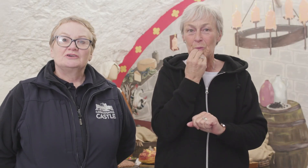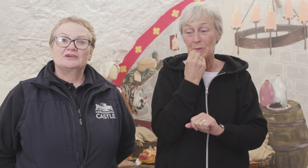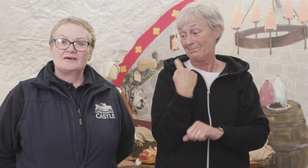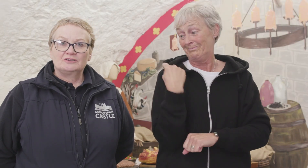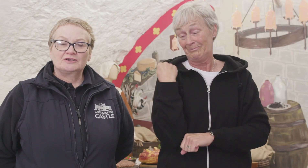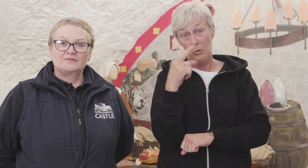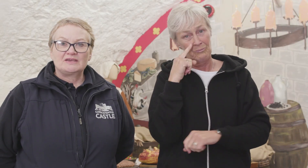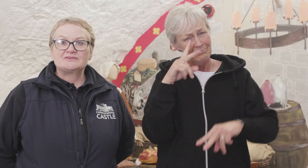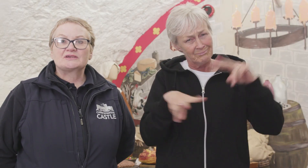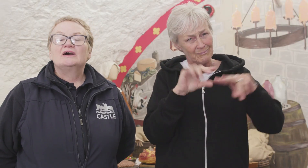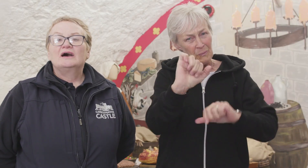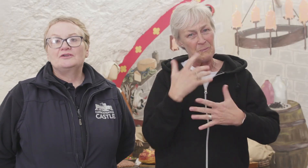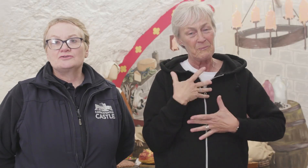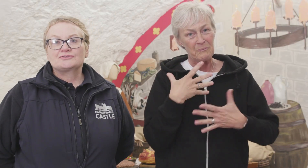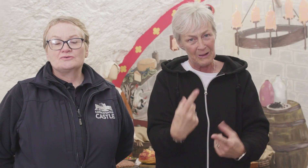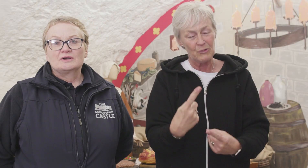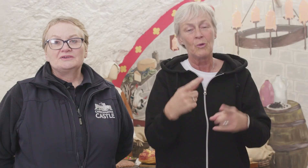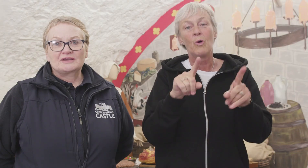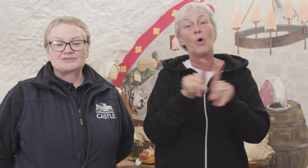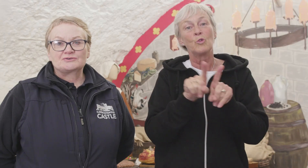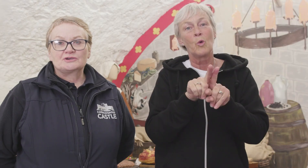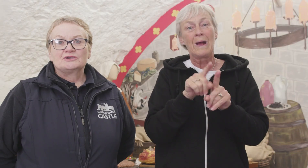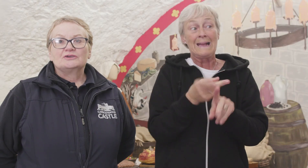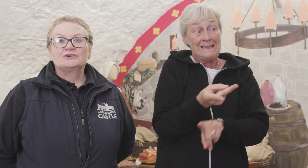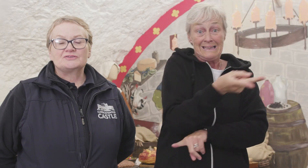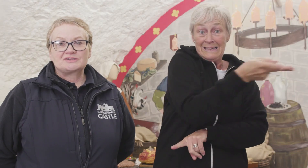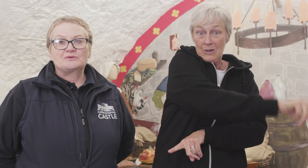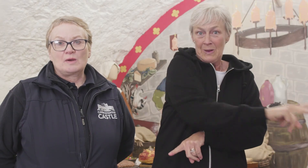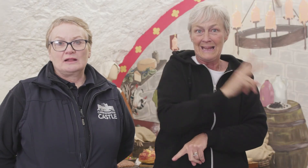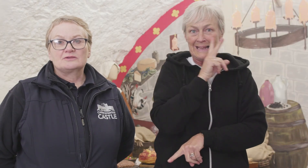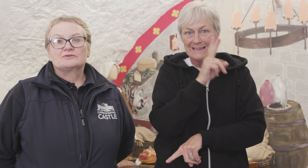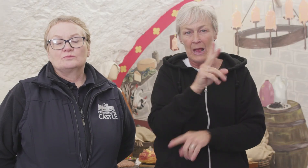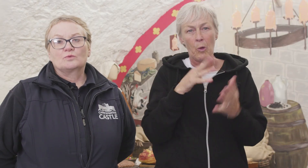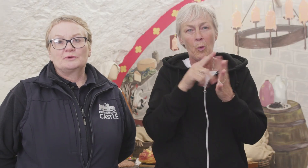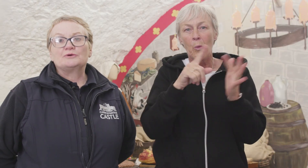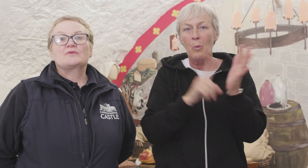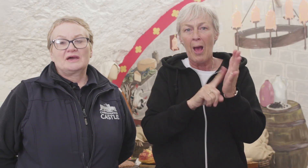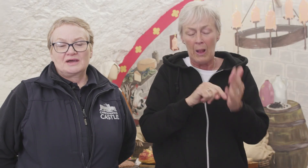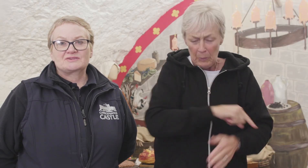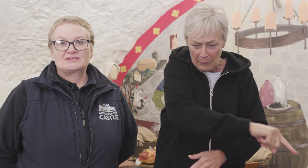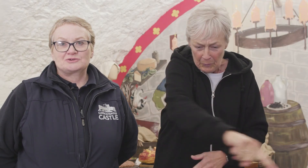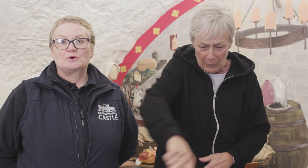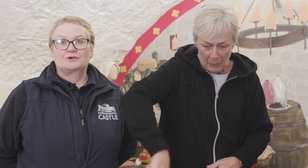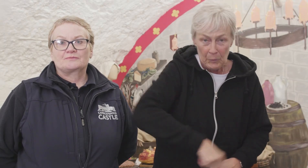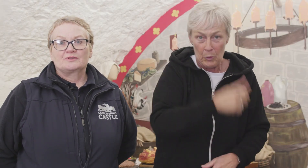You can have a look at these and also next door you can see the well where we know they had access to water.